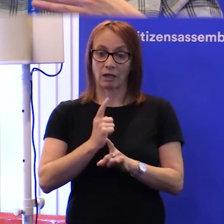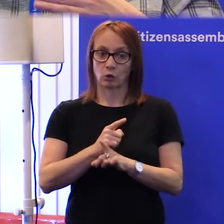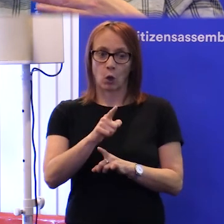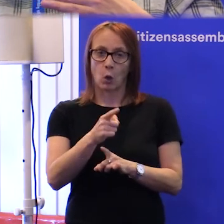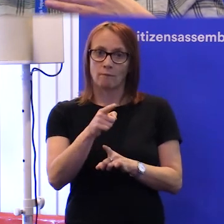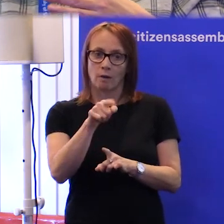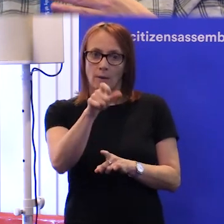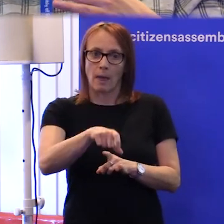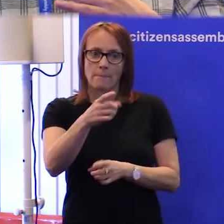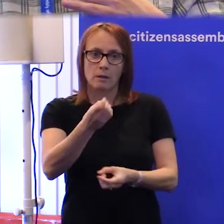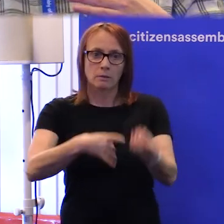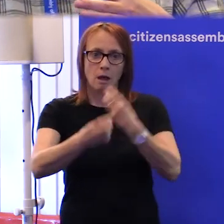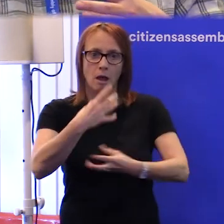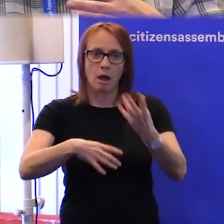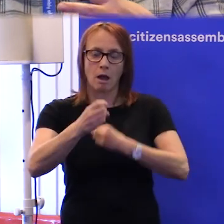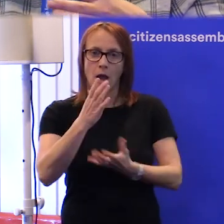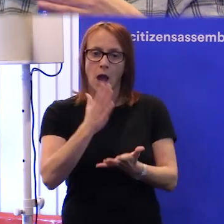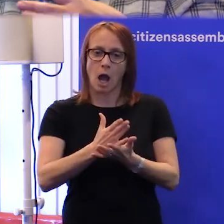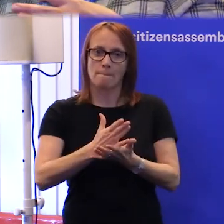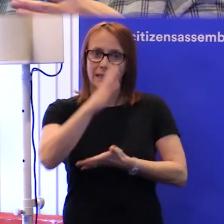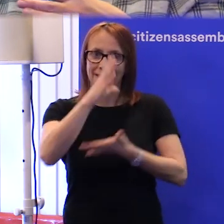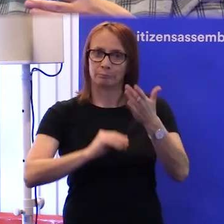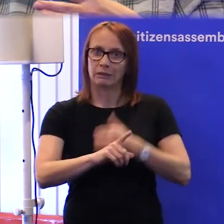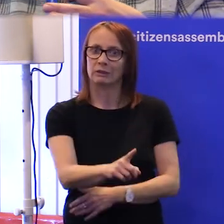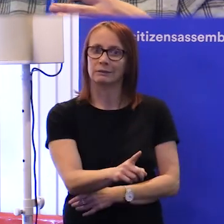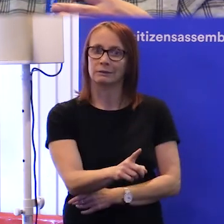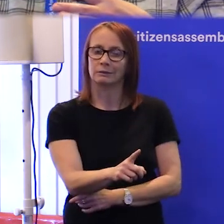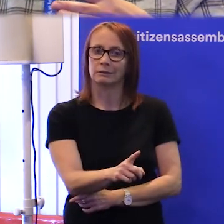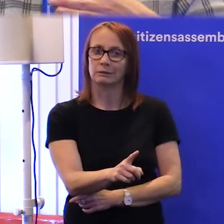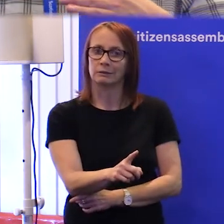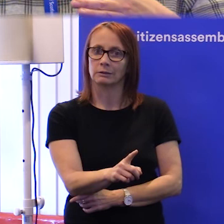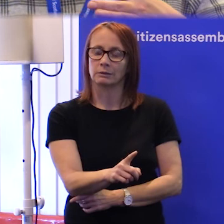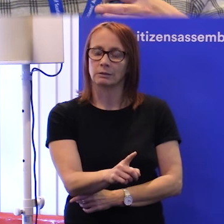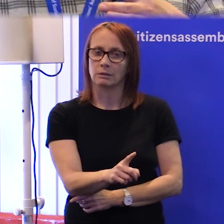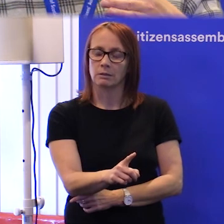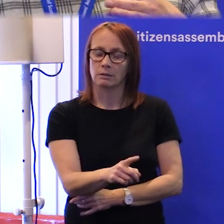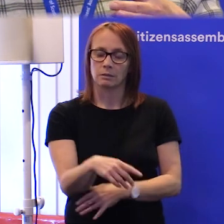motive story that has actually their truth experience you know it makes it